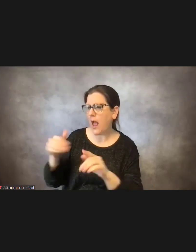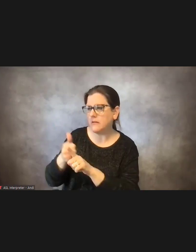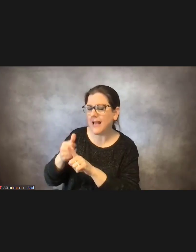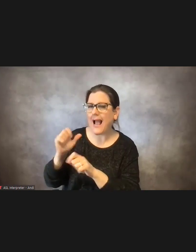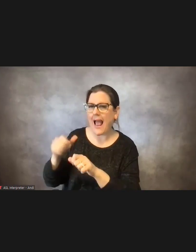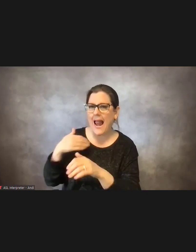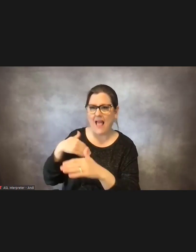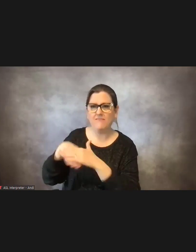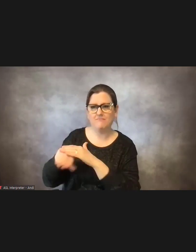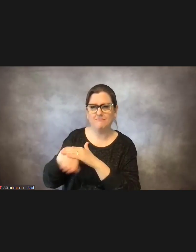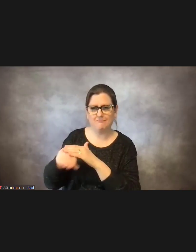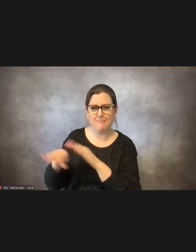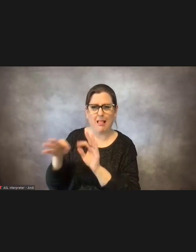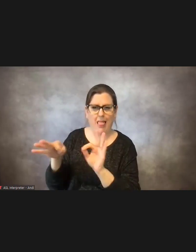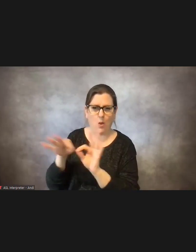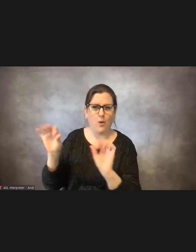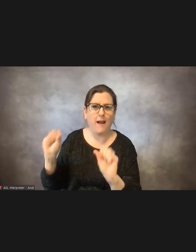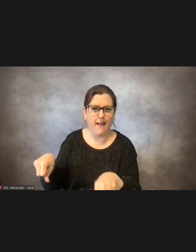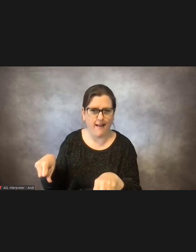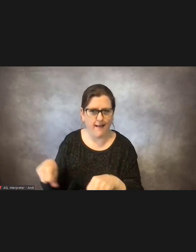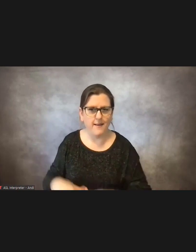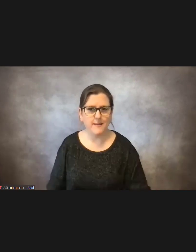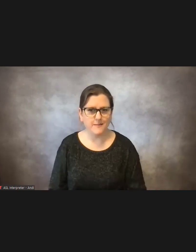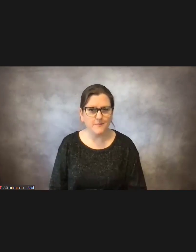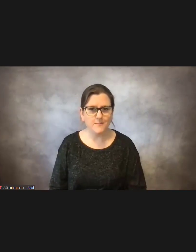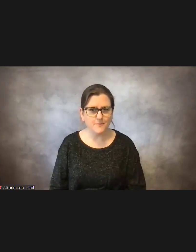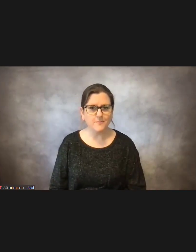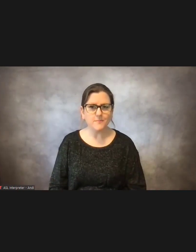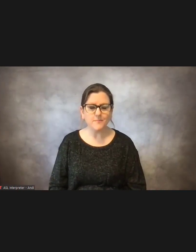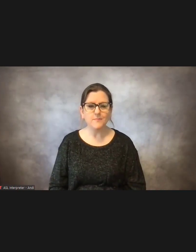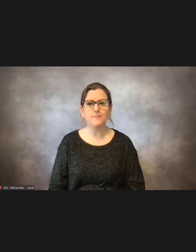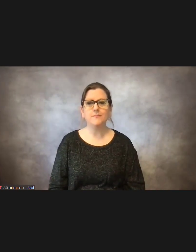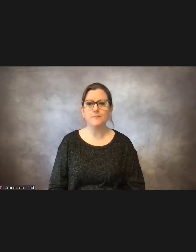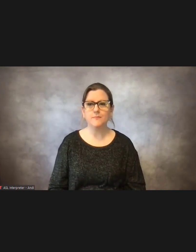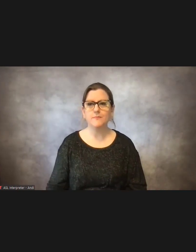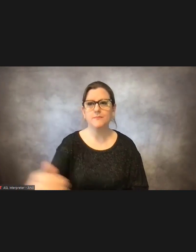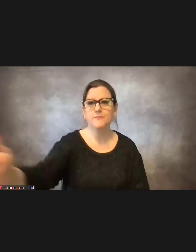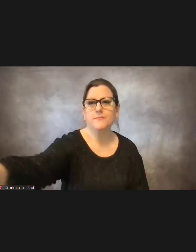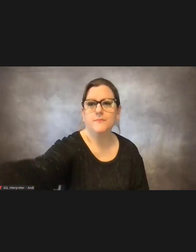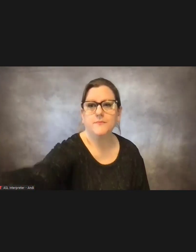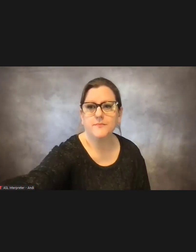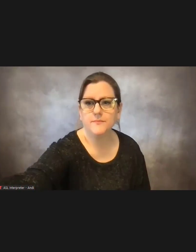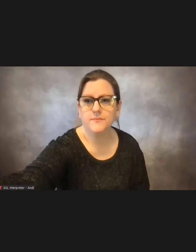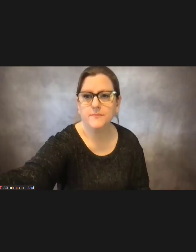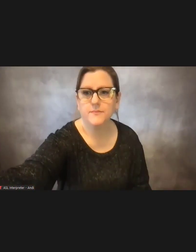access to language and, as a result, children who are deaf or hard of